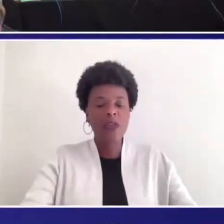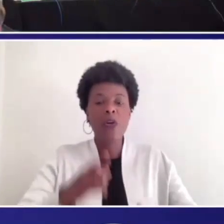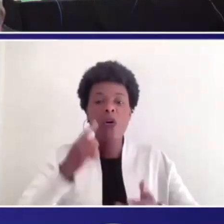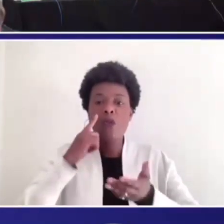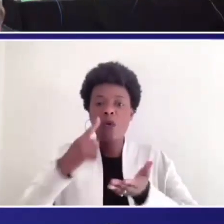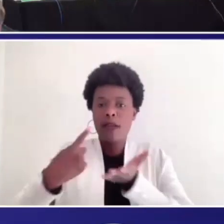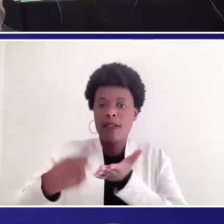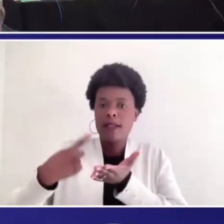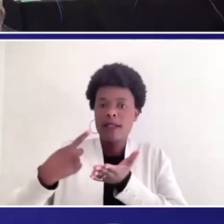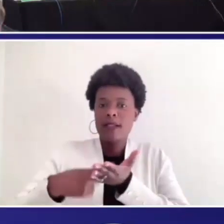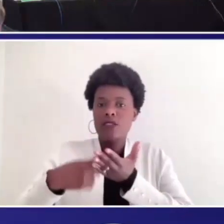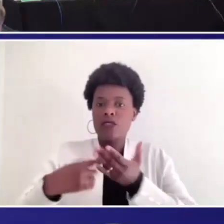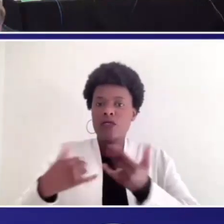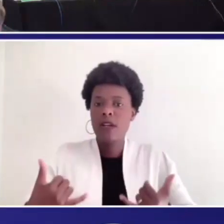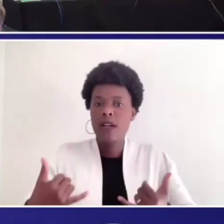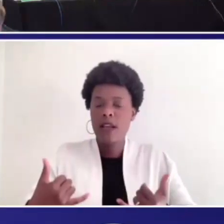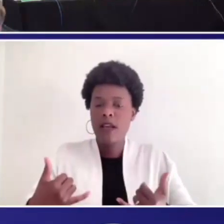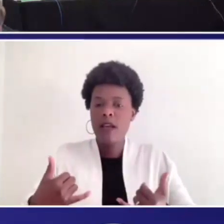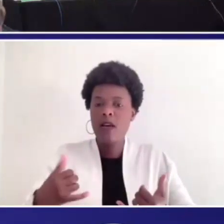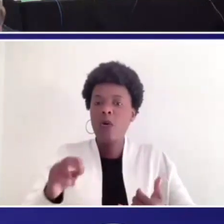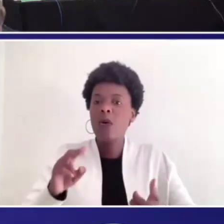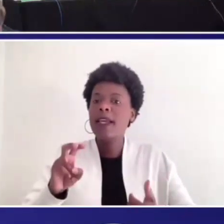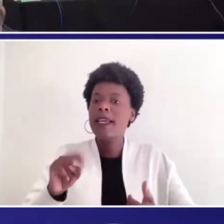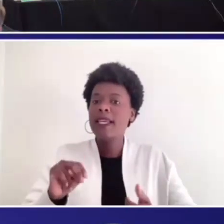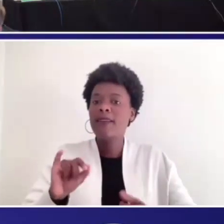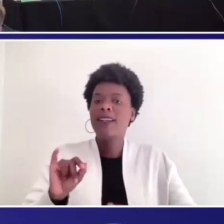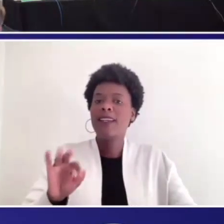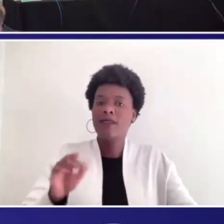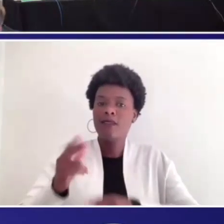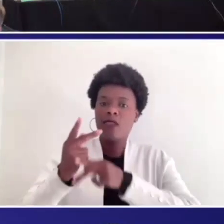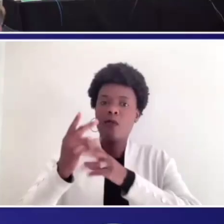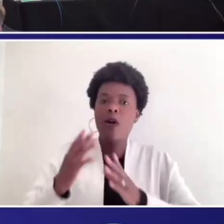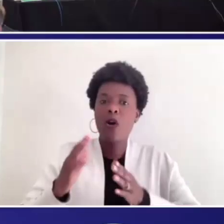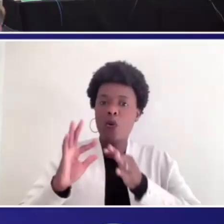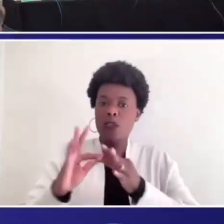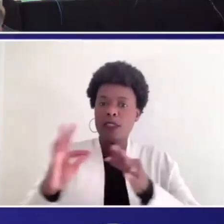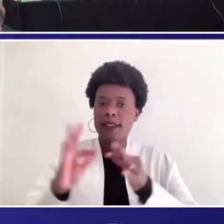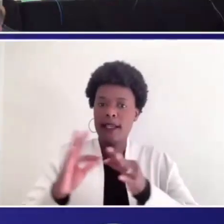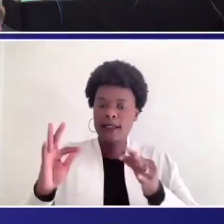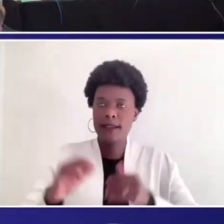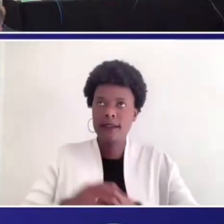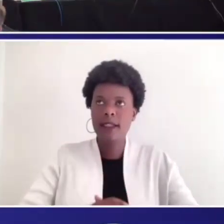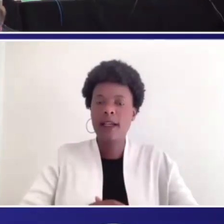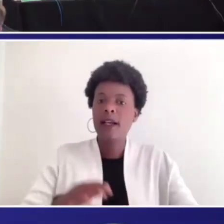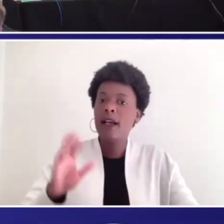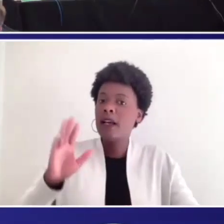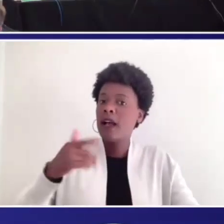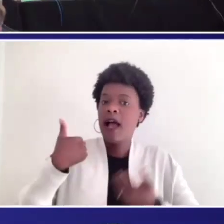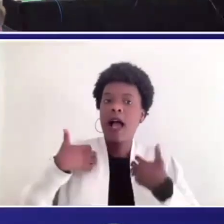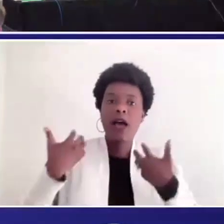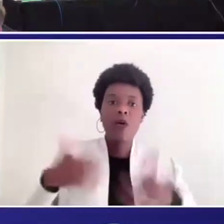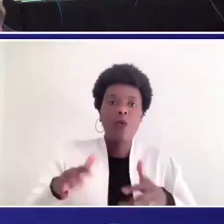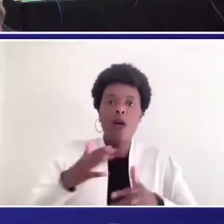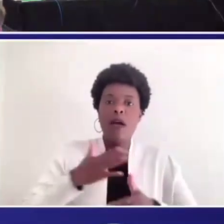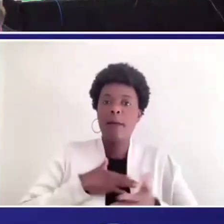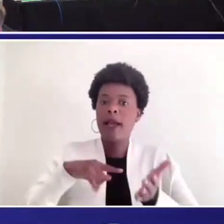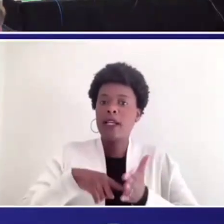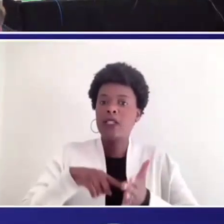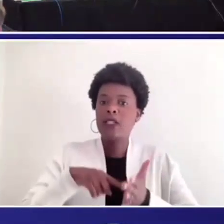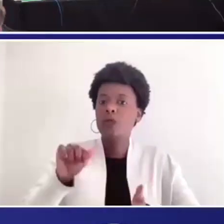here, even if a borrower comes in and says, hey, I don't want my due date advanced, if they are on autopay,